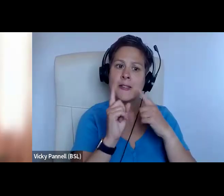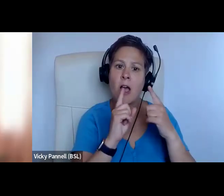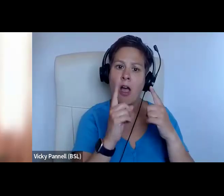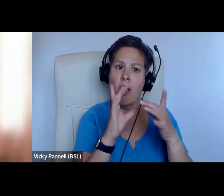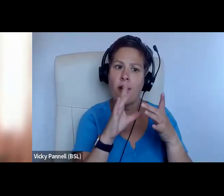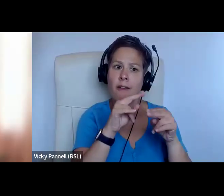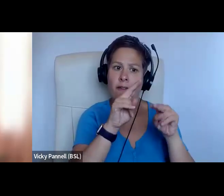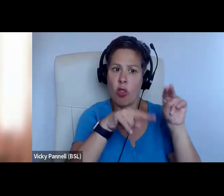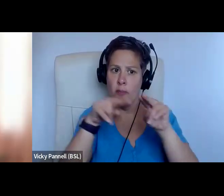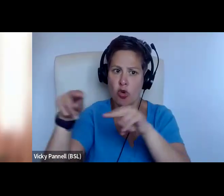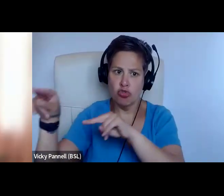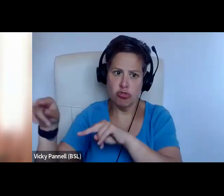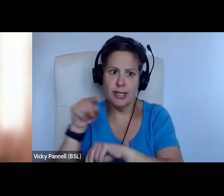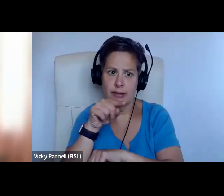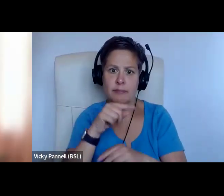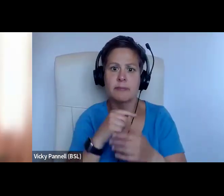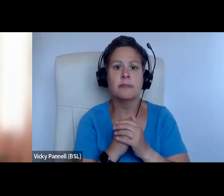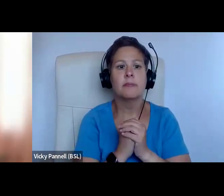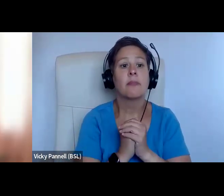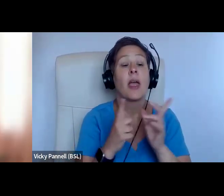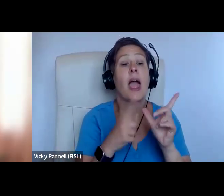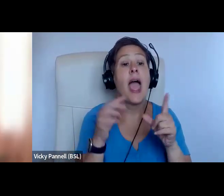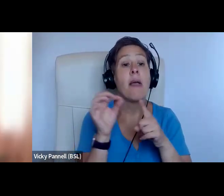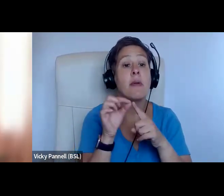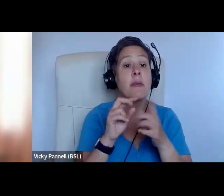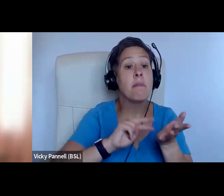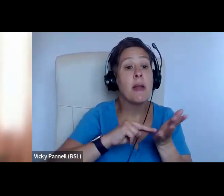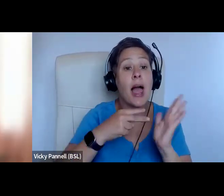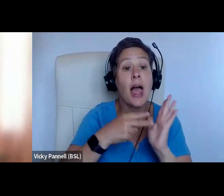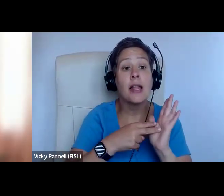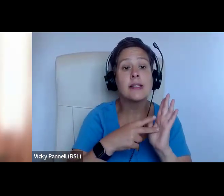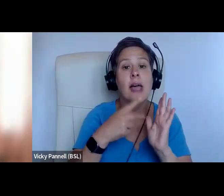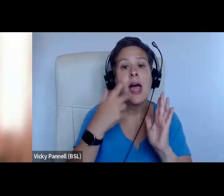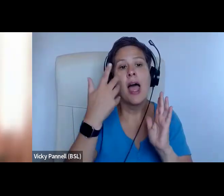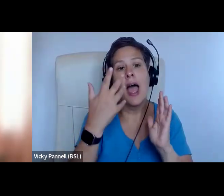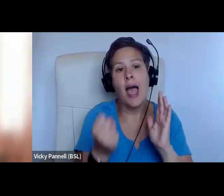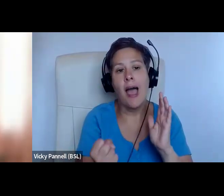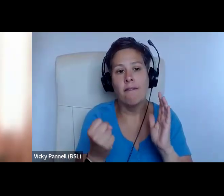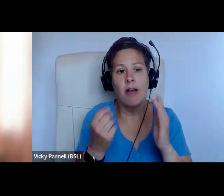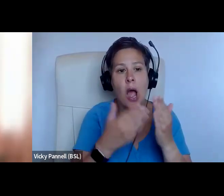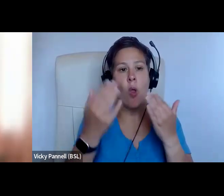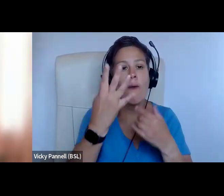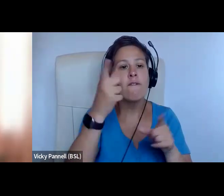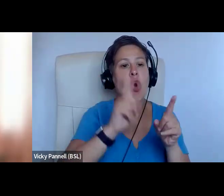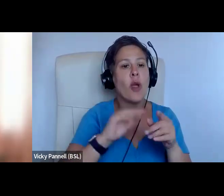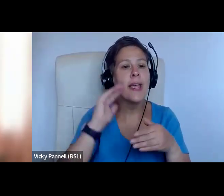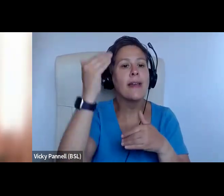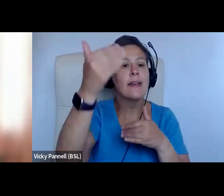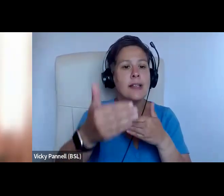but previous plans have been submitted and then you know, interventions and strategies